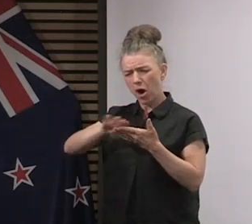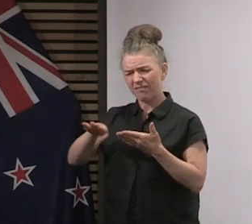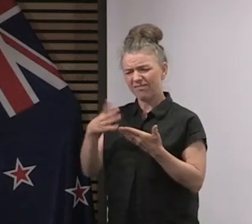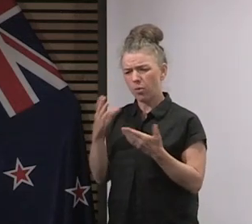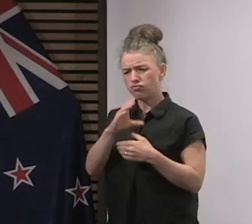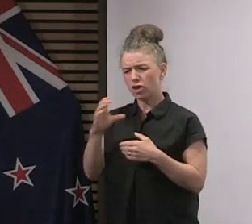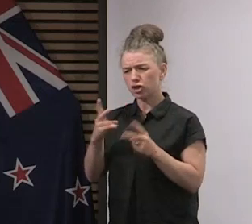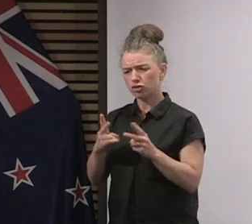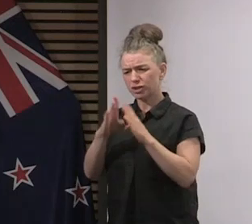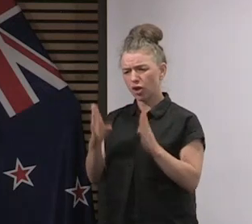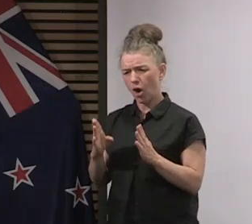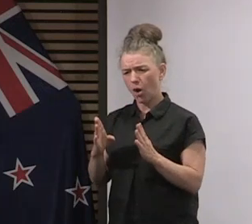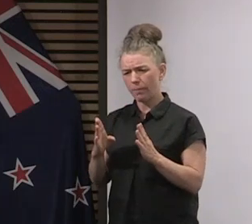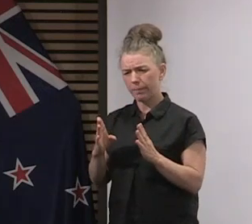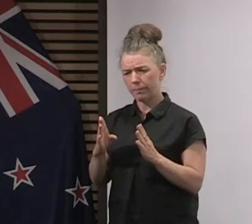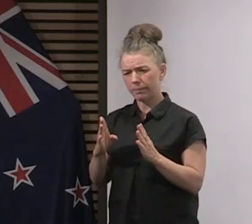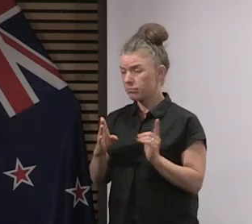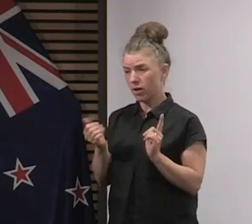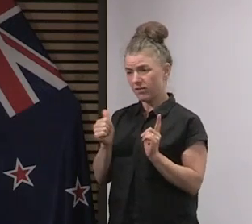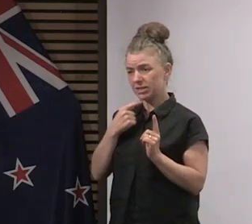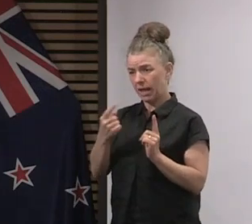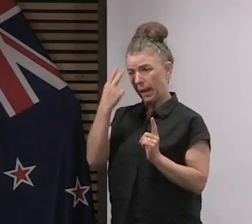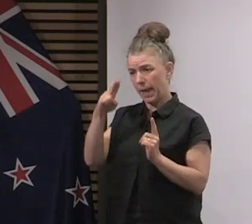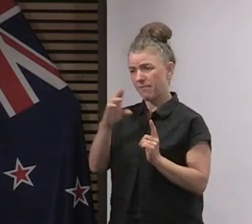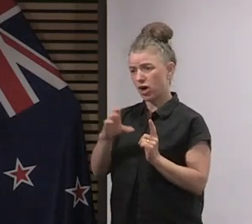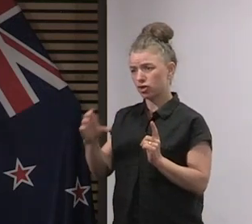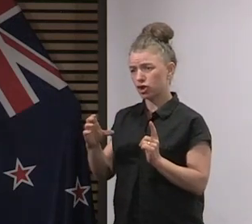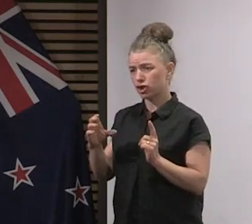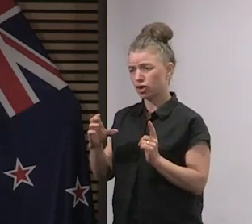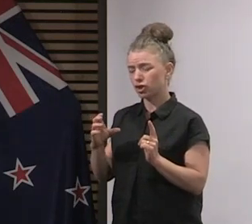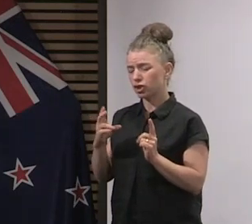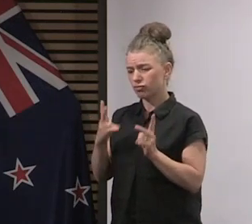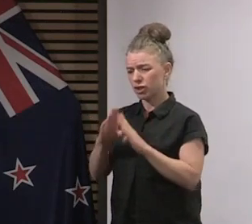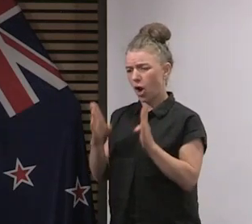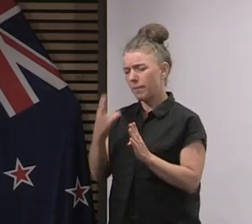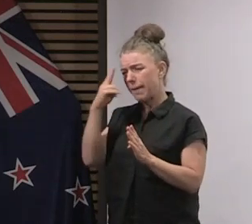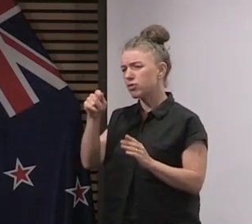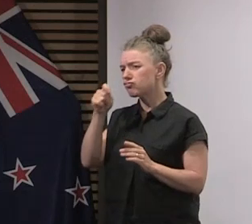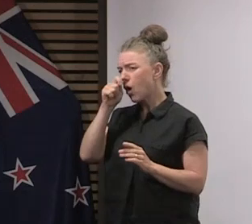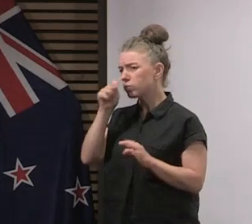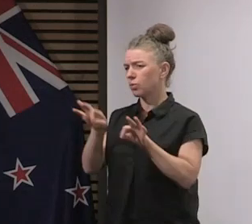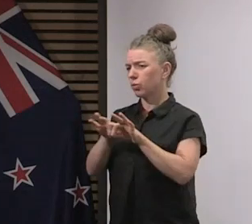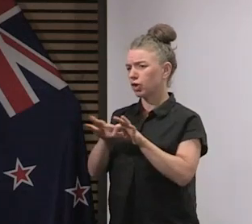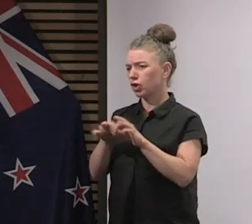her yessed for -- Hereford cluster and the aged care